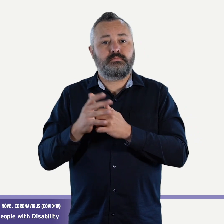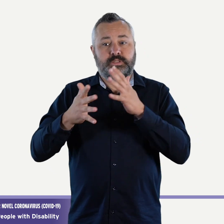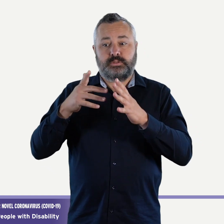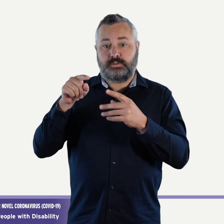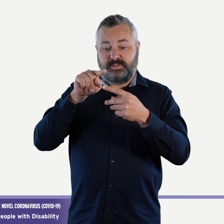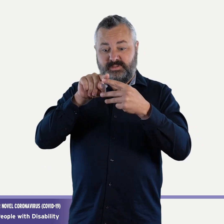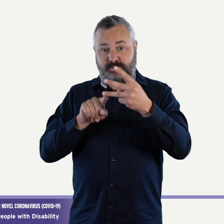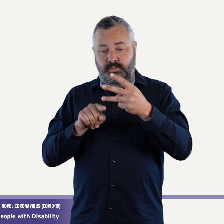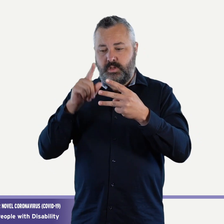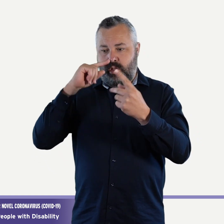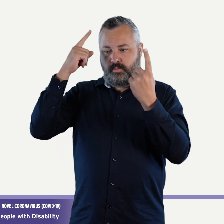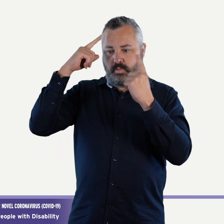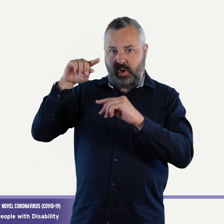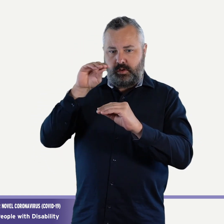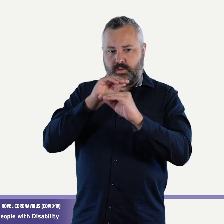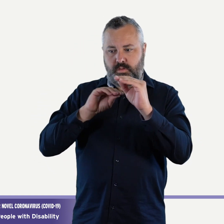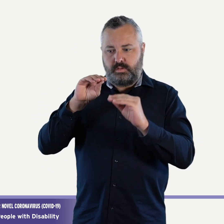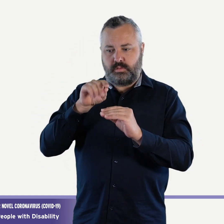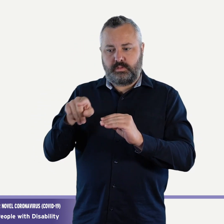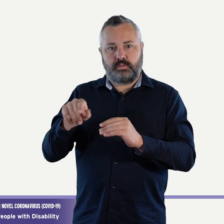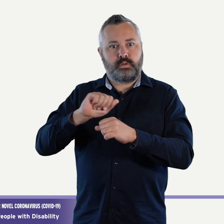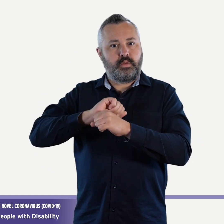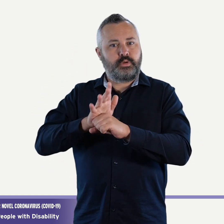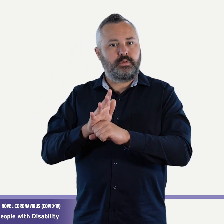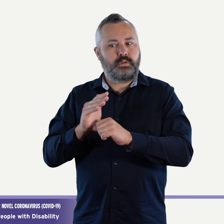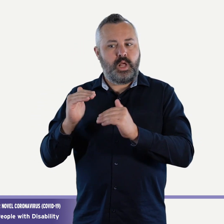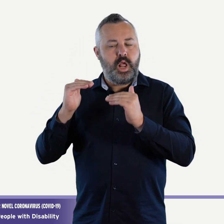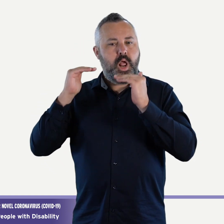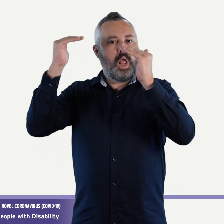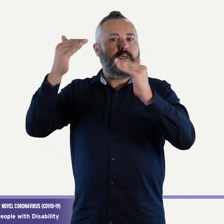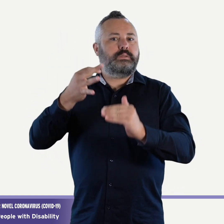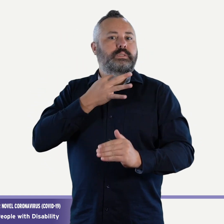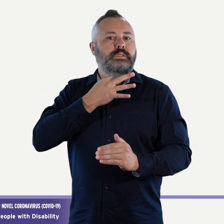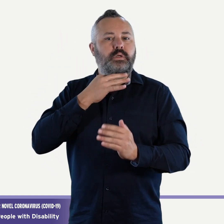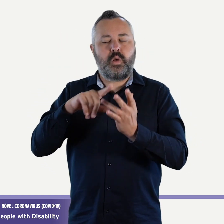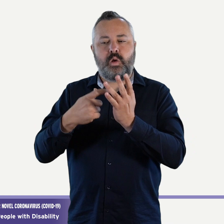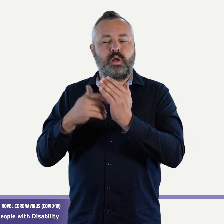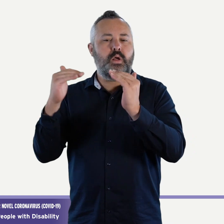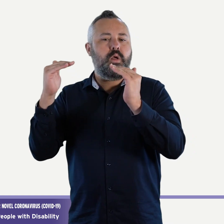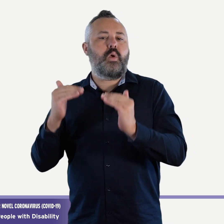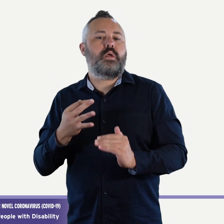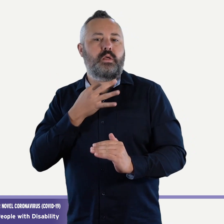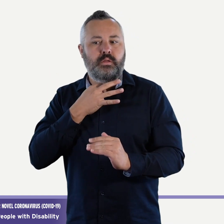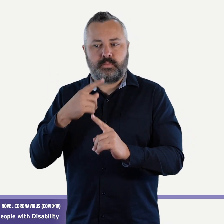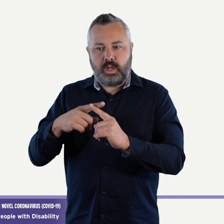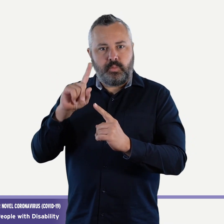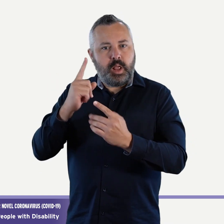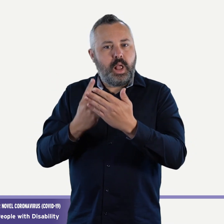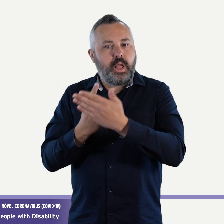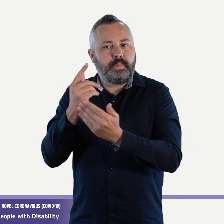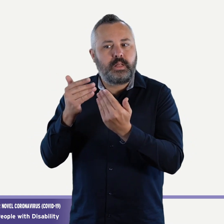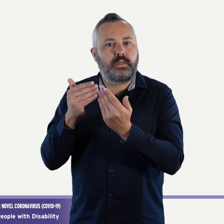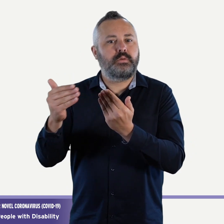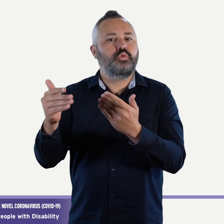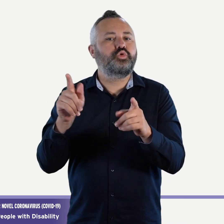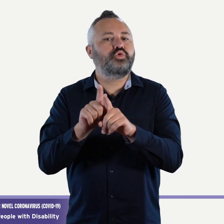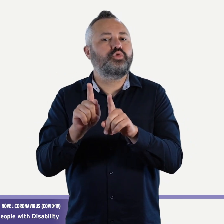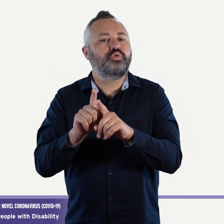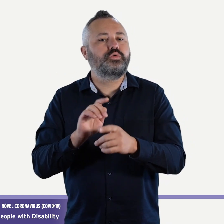places them at significant risk of adverse outcomes related to COVID-19.